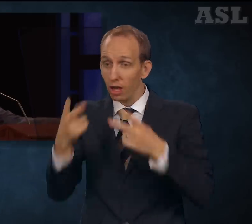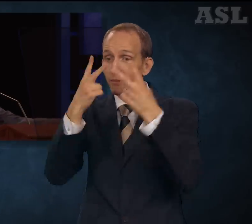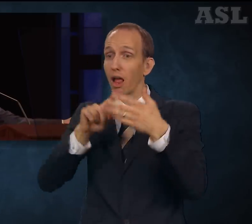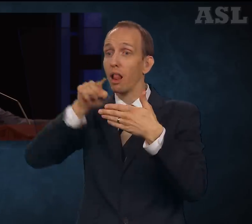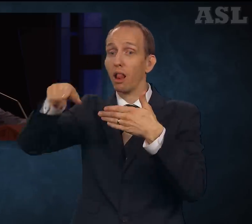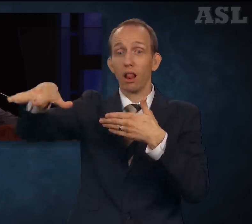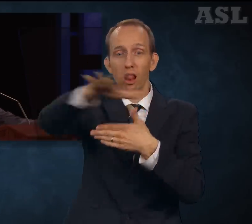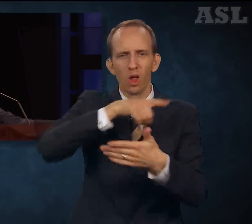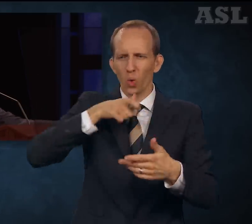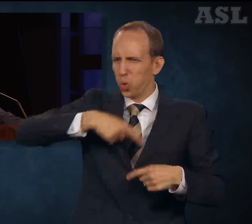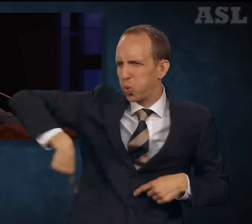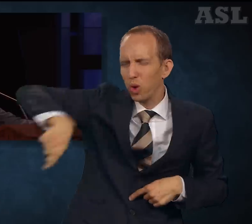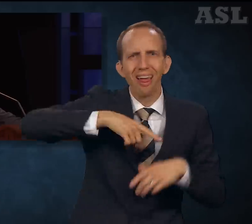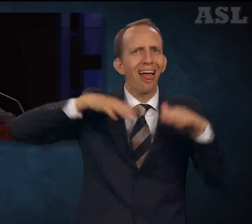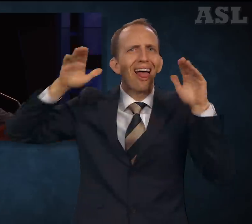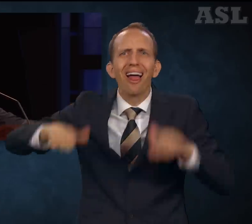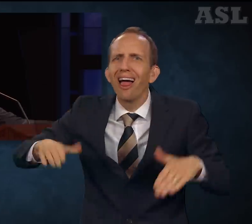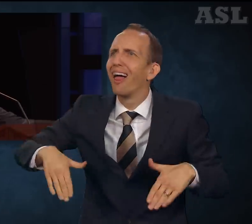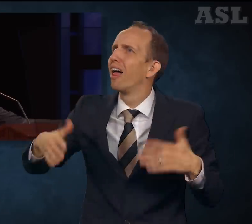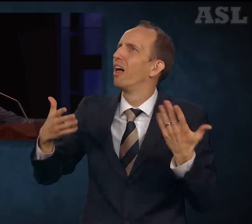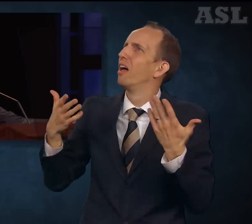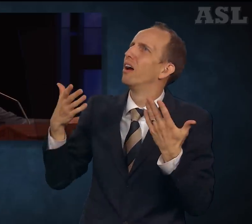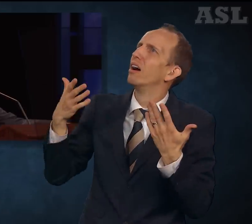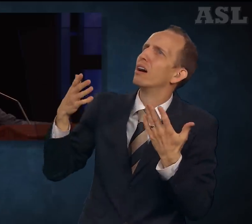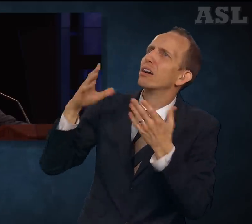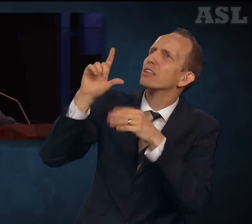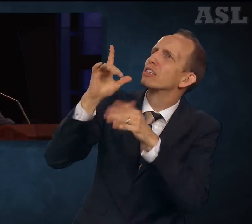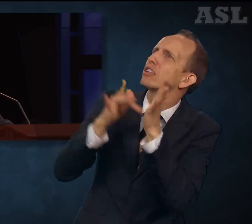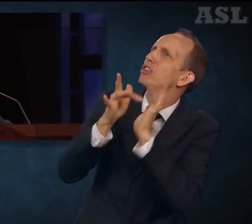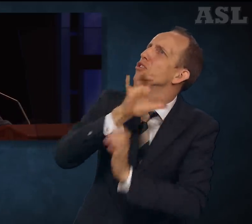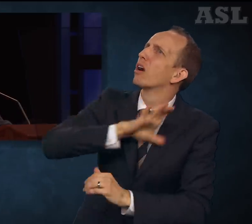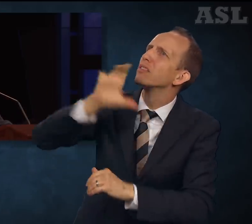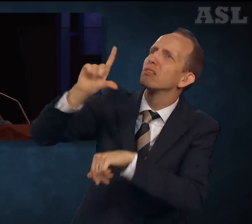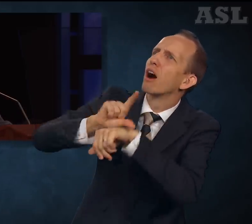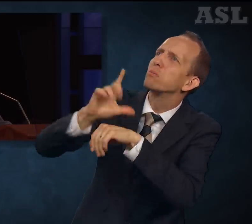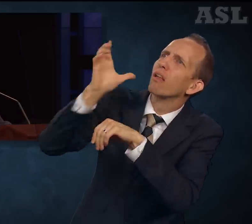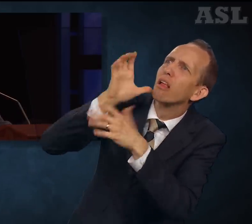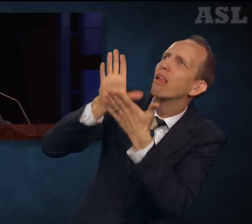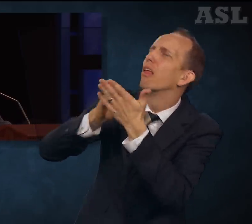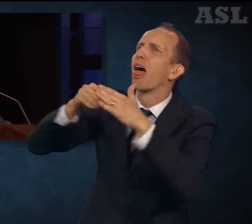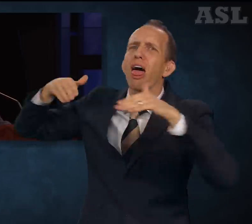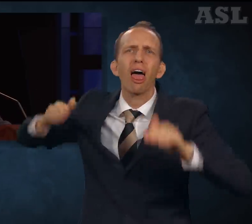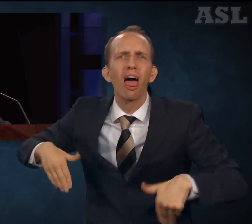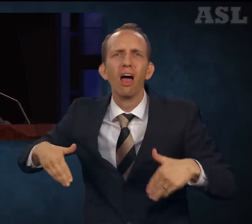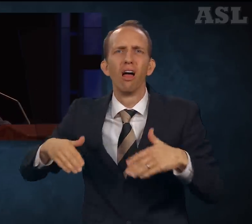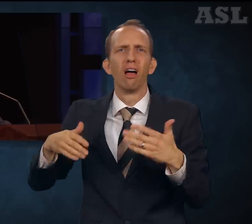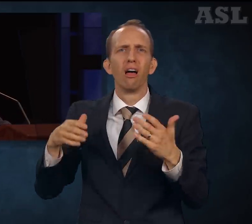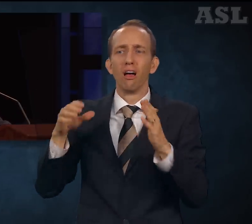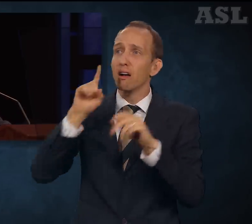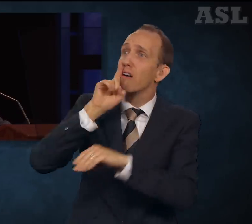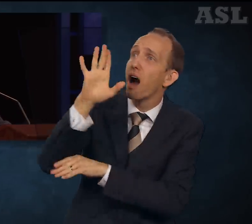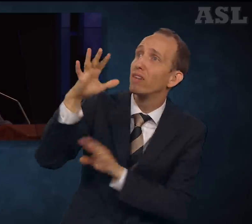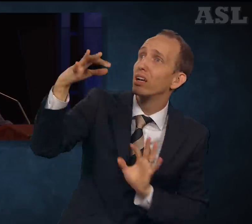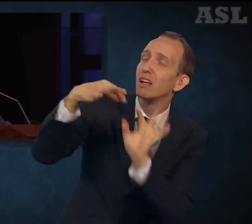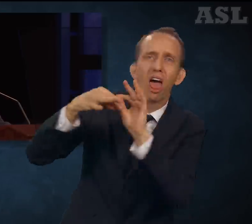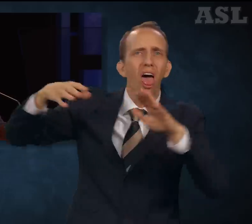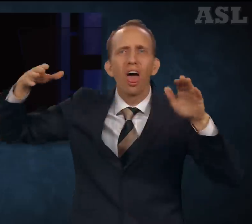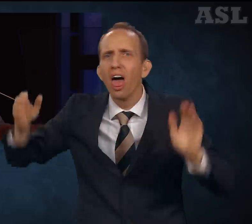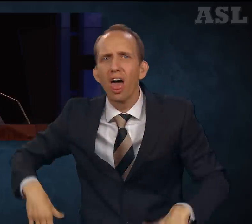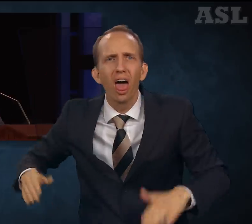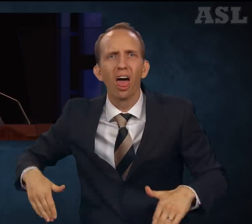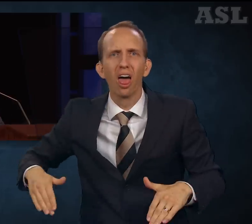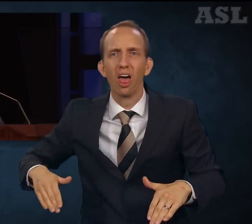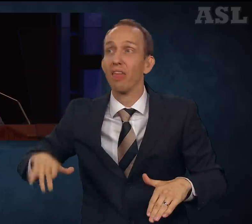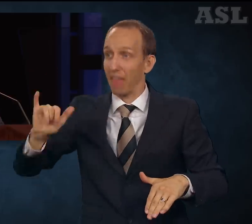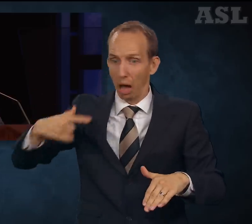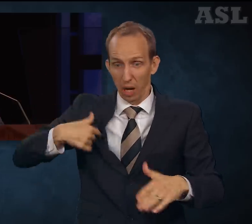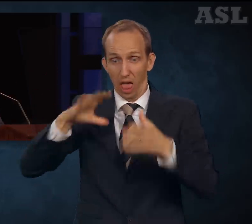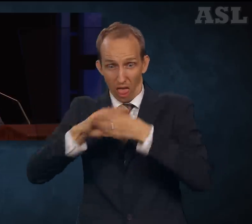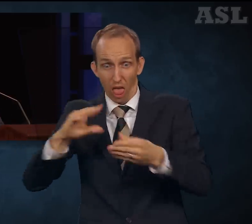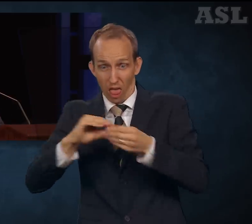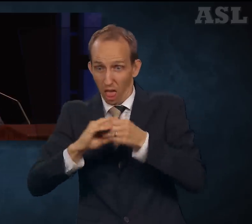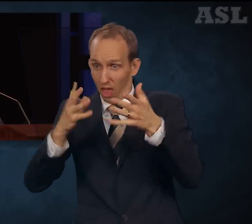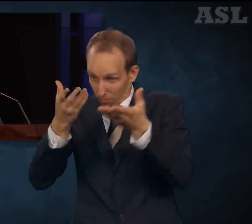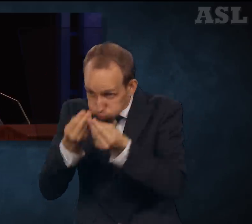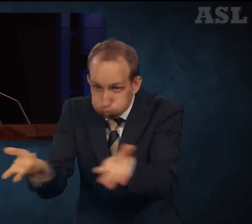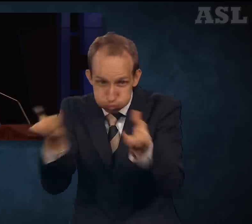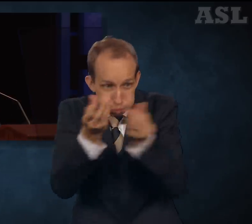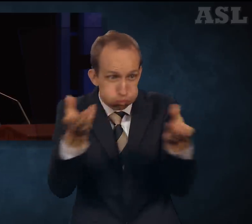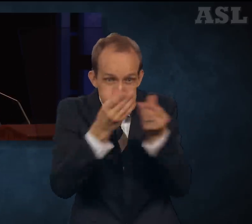GOSPEL OF JESUS CHRIST TO